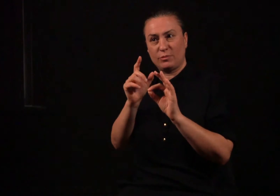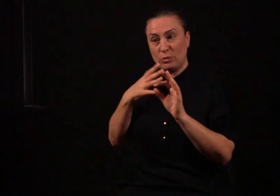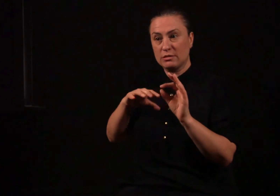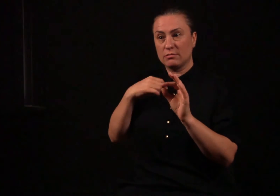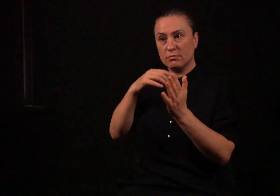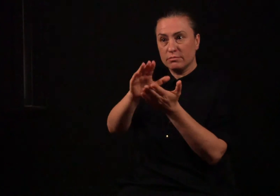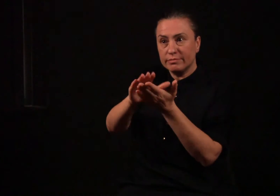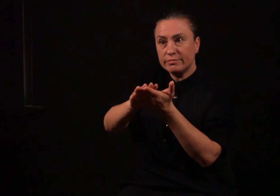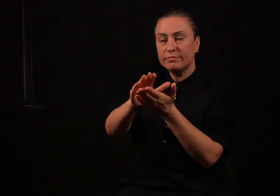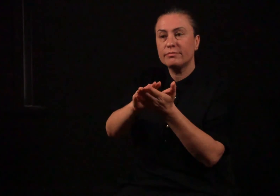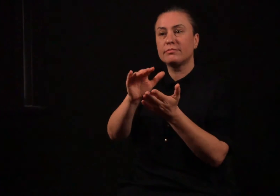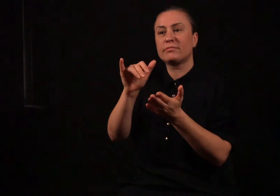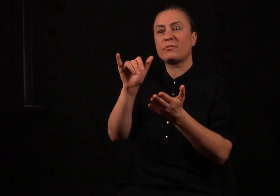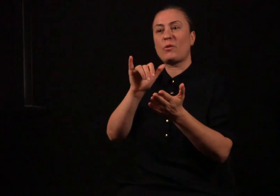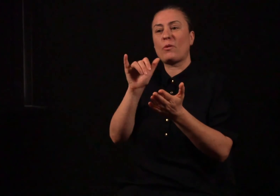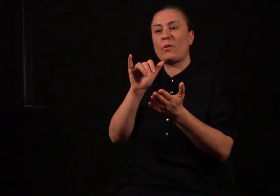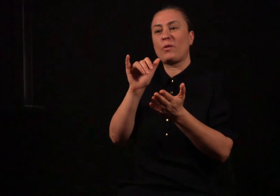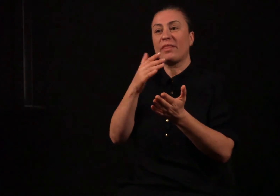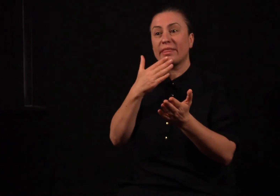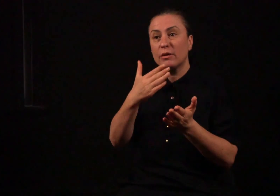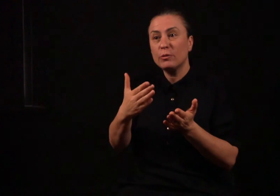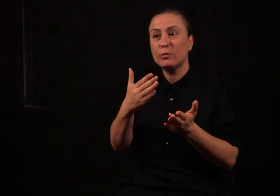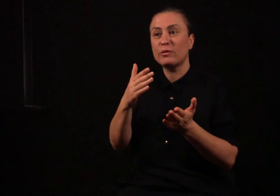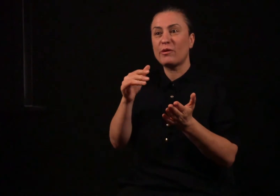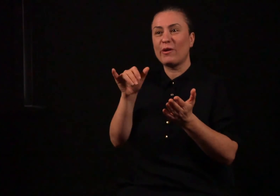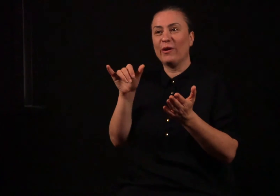Do they want praise or thanks or?